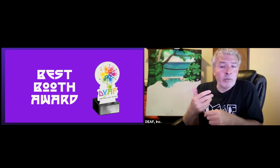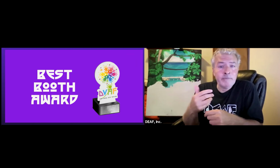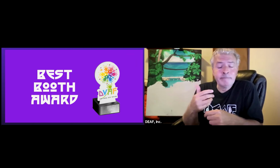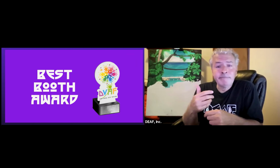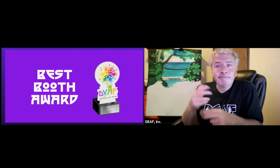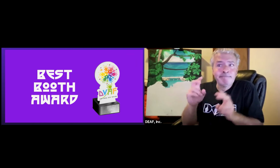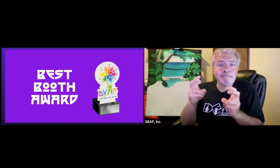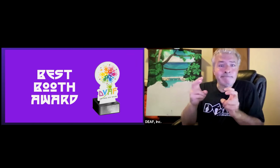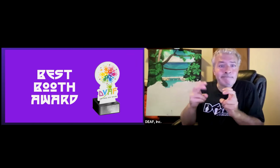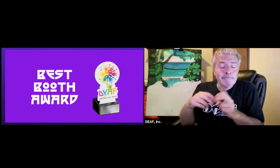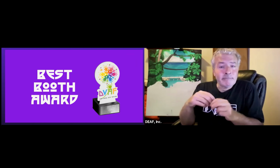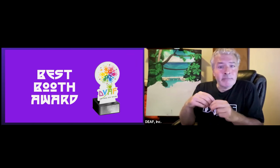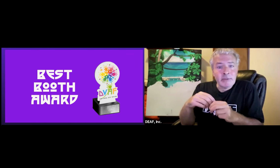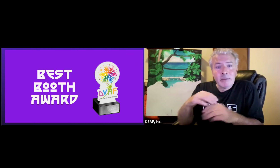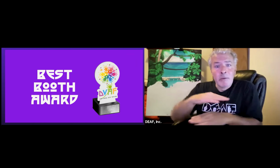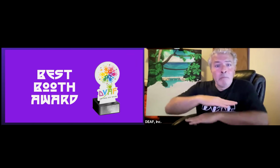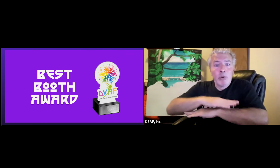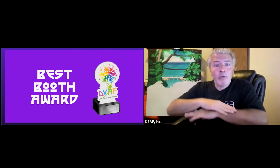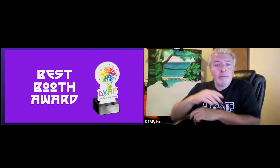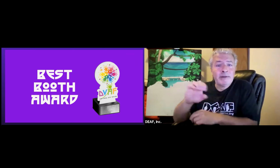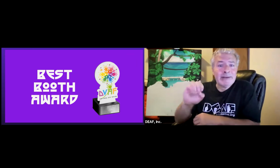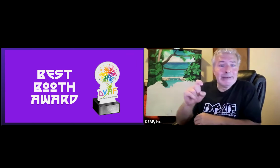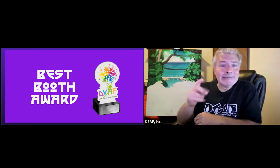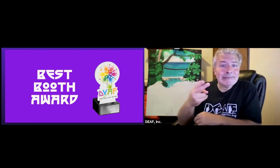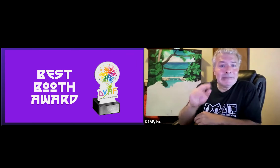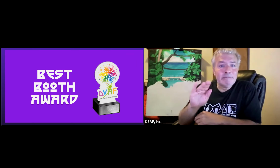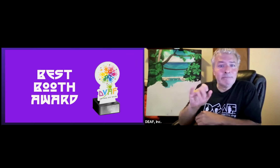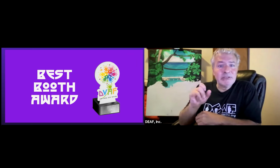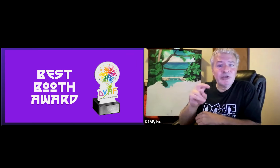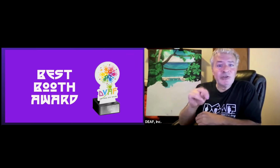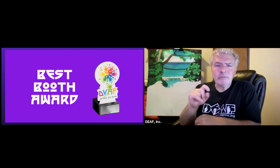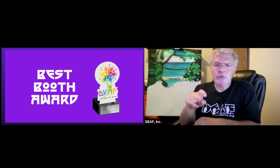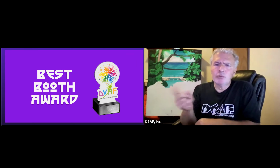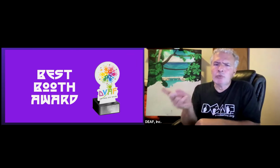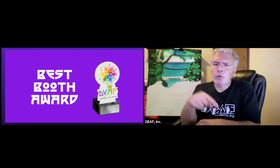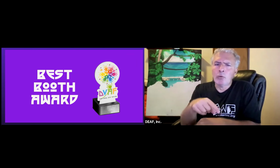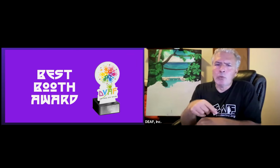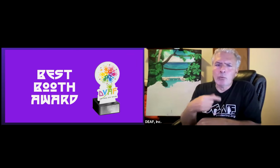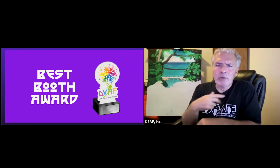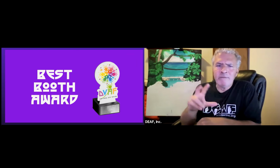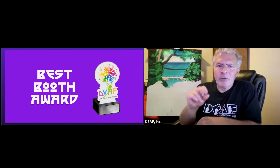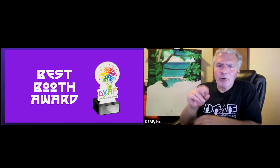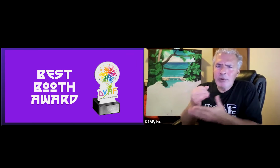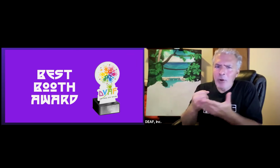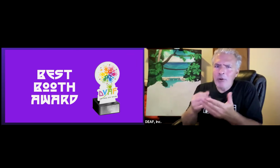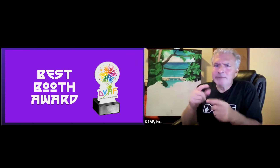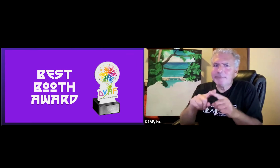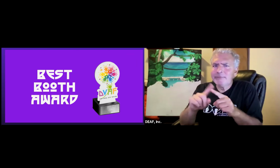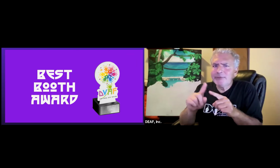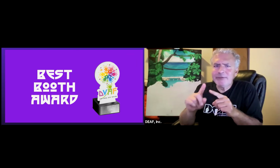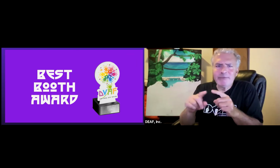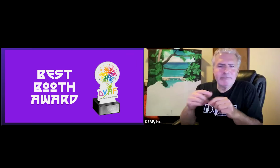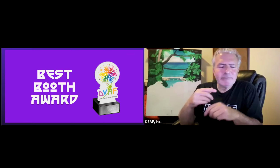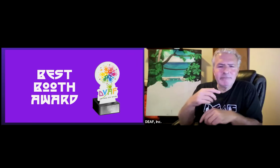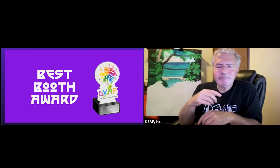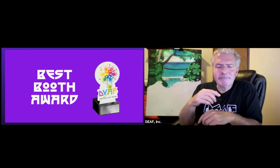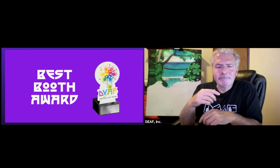If you have not taken a chance to look at those exhibits, the booths, so please go to the booths and take a look at that.